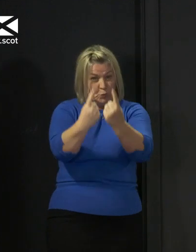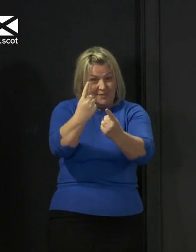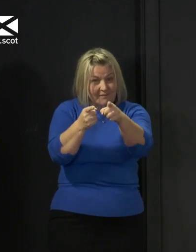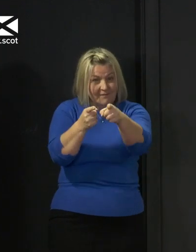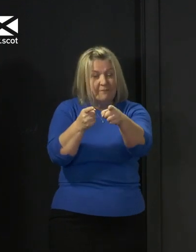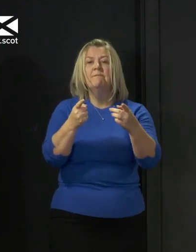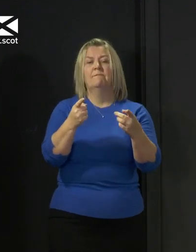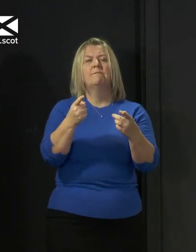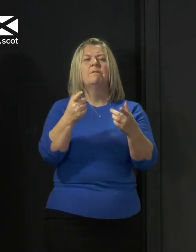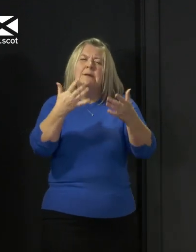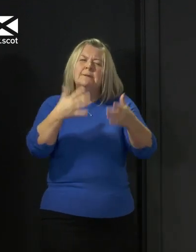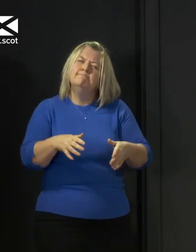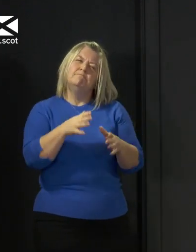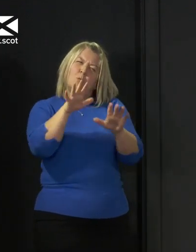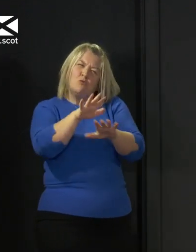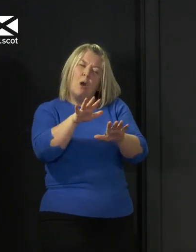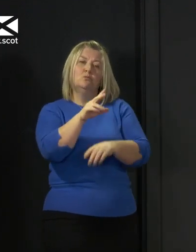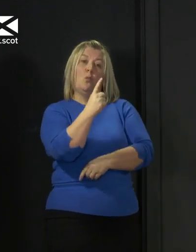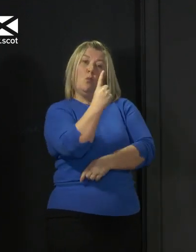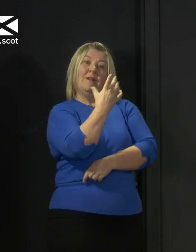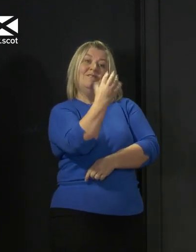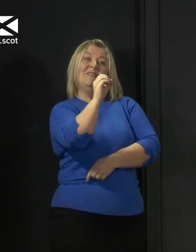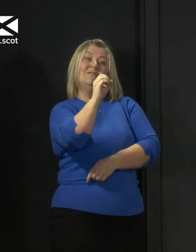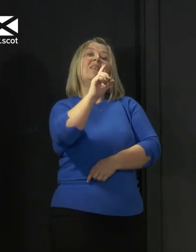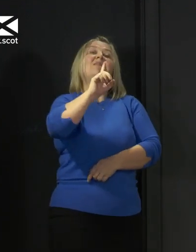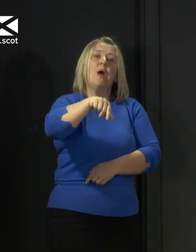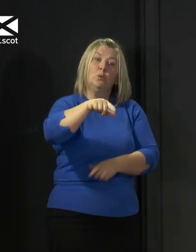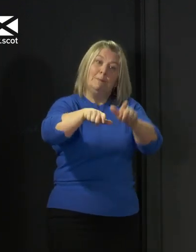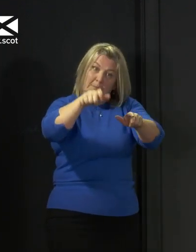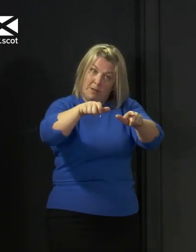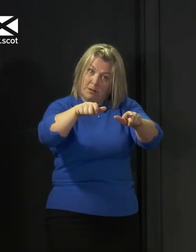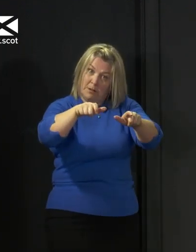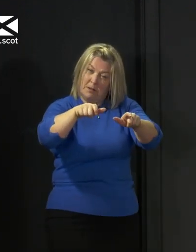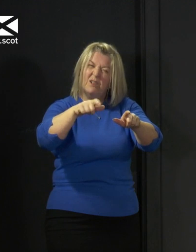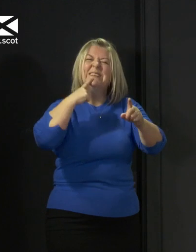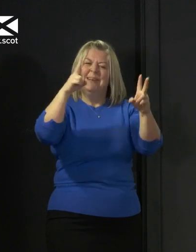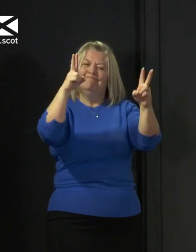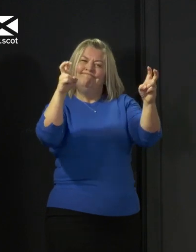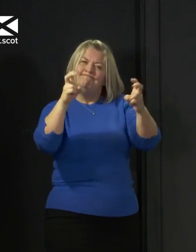approximately 150,000 people who are in what we call the shielded group the most